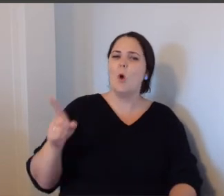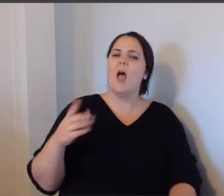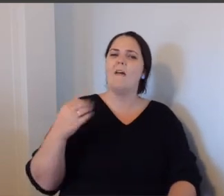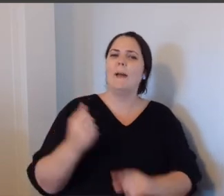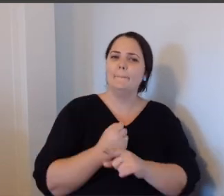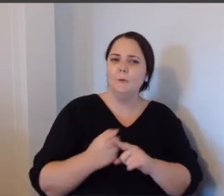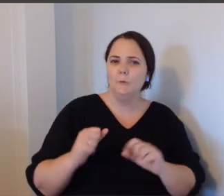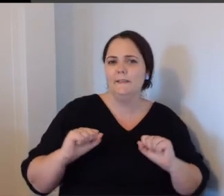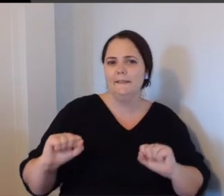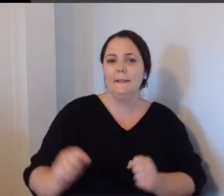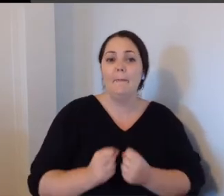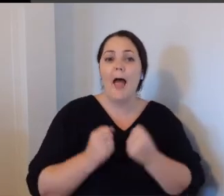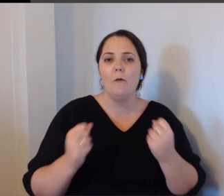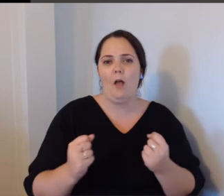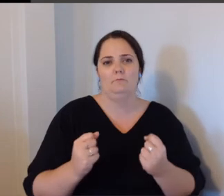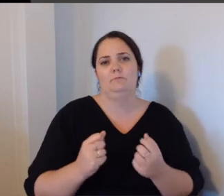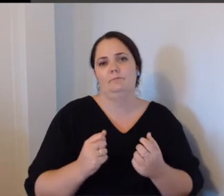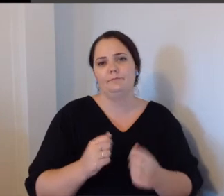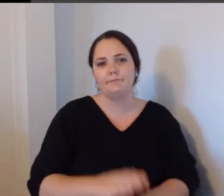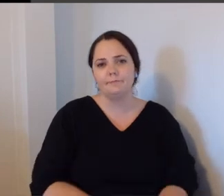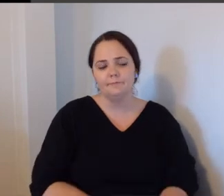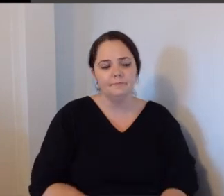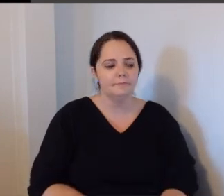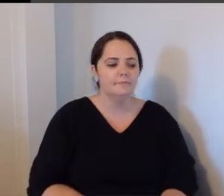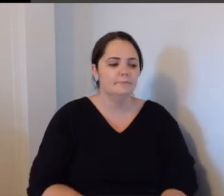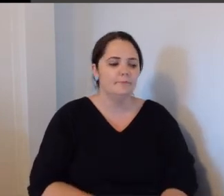Now this work is not in the exhibition but I popped it in because I thought it would just